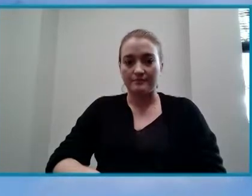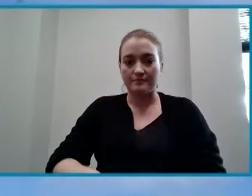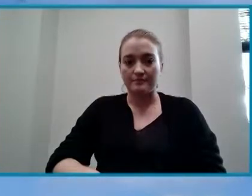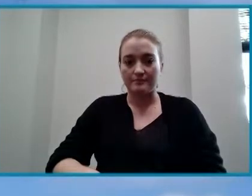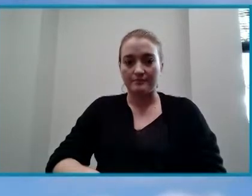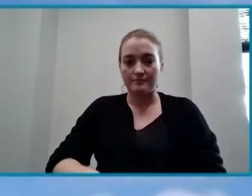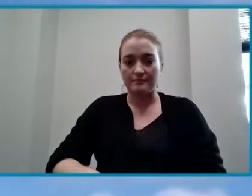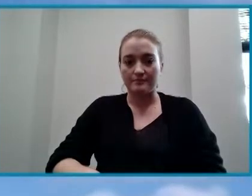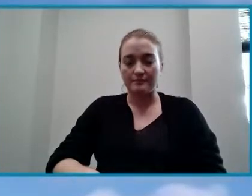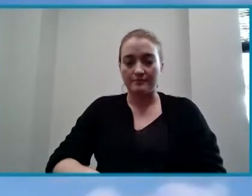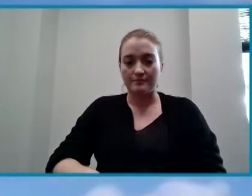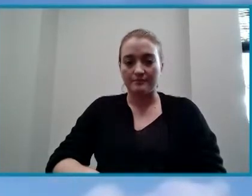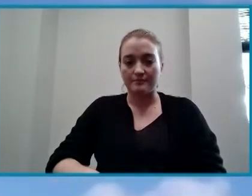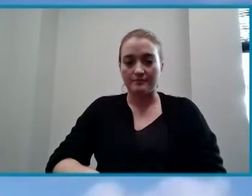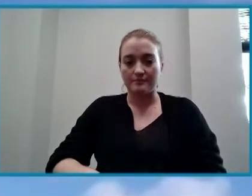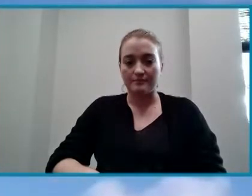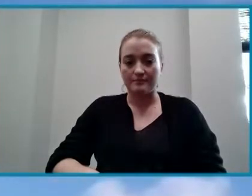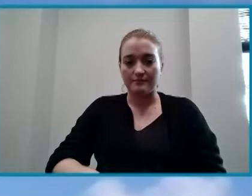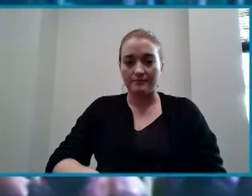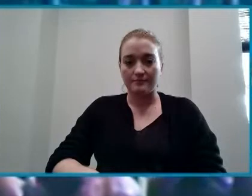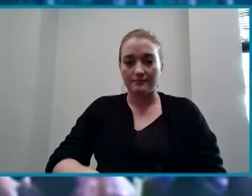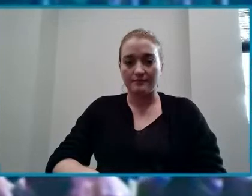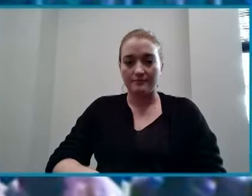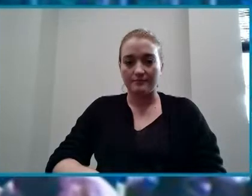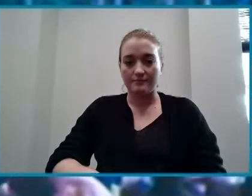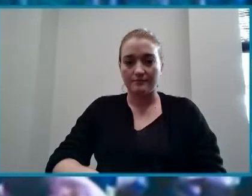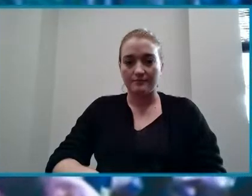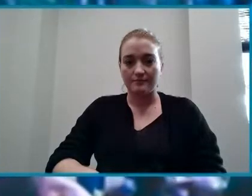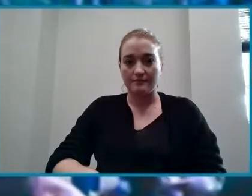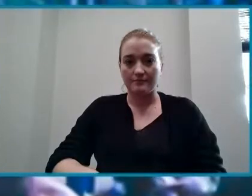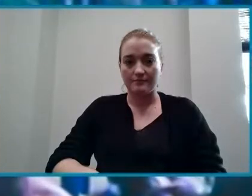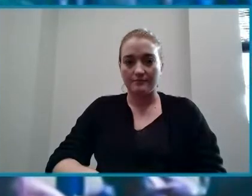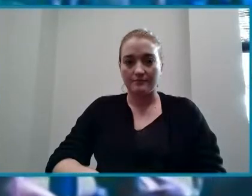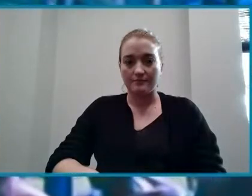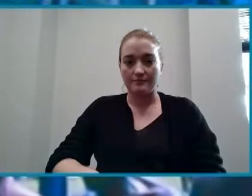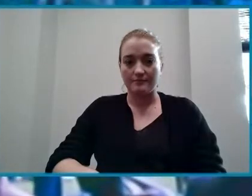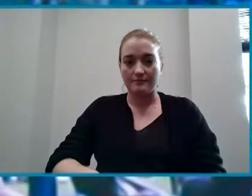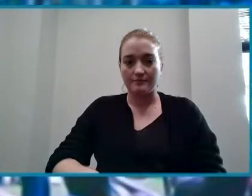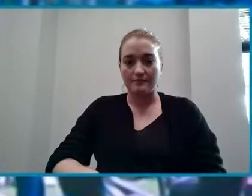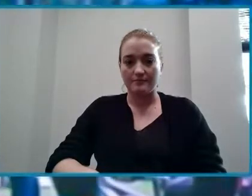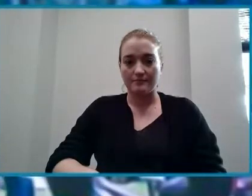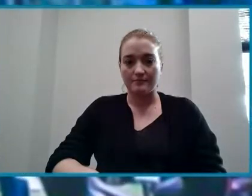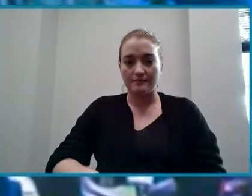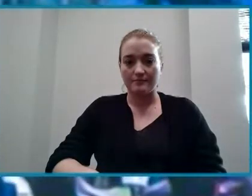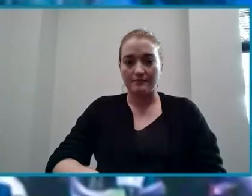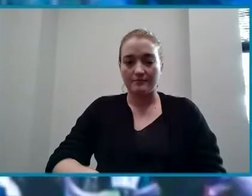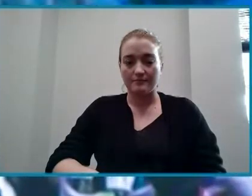learned the dance and, uh, perform before them as a welcoming event for the Peace